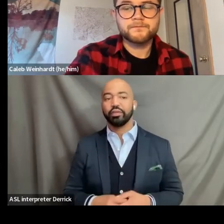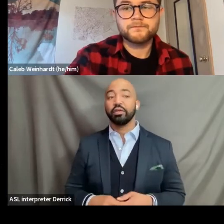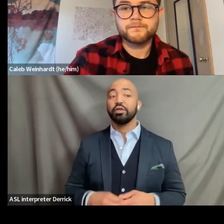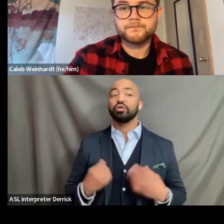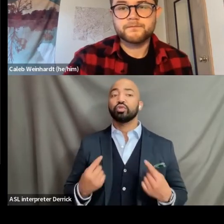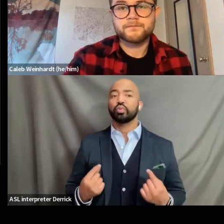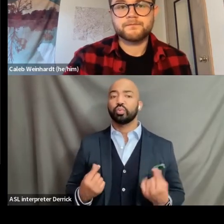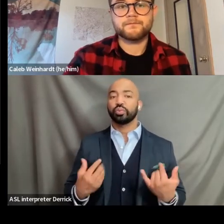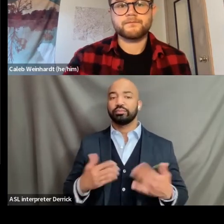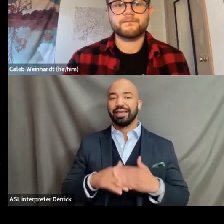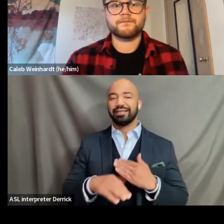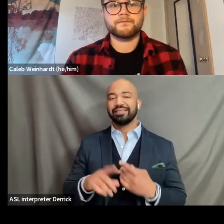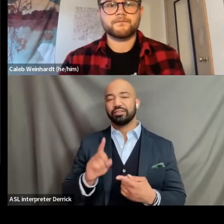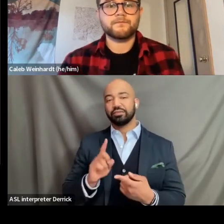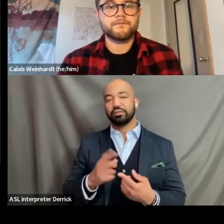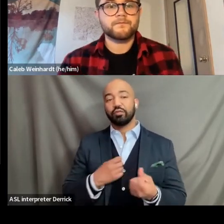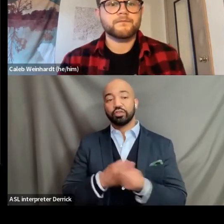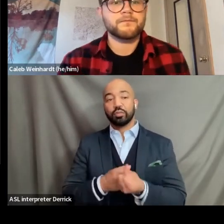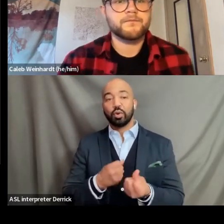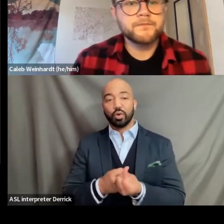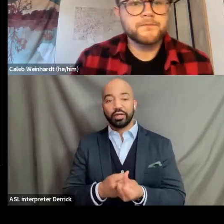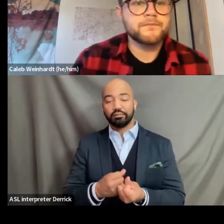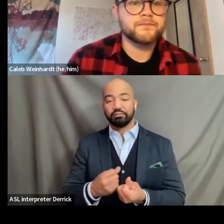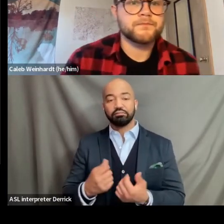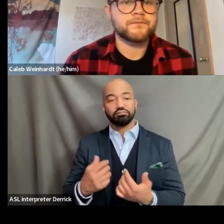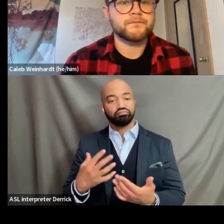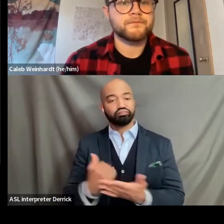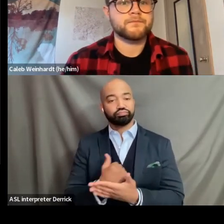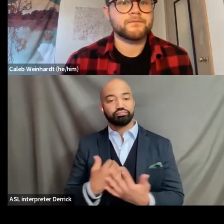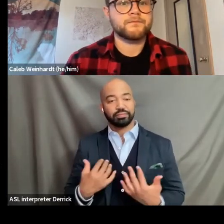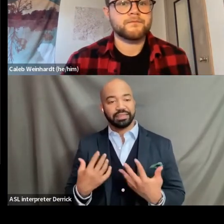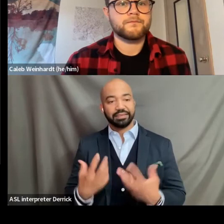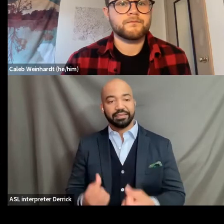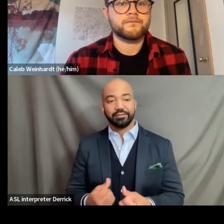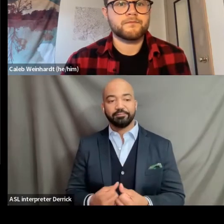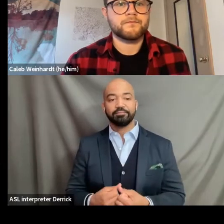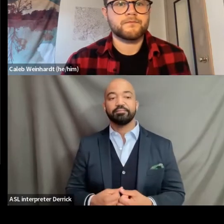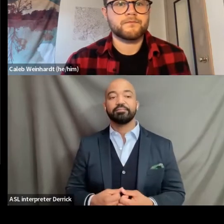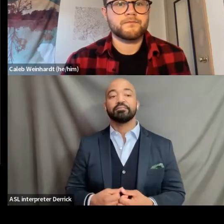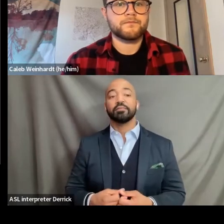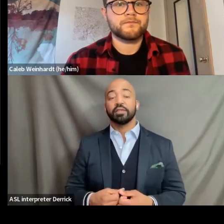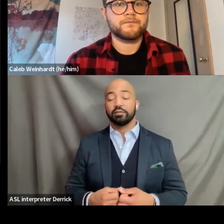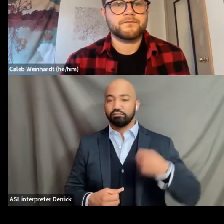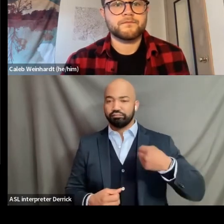The cup which might be hard for folks to see, Ilya has a cup that says,